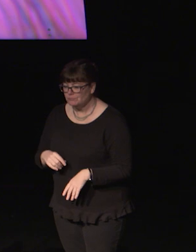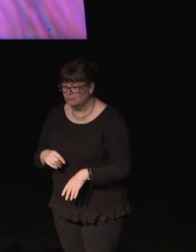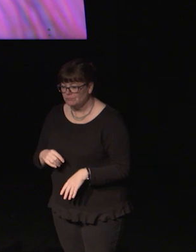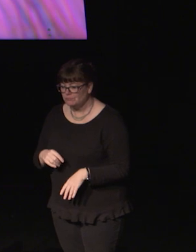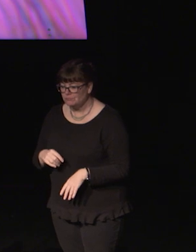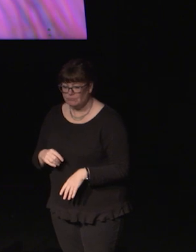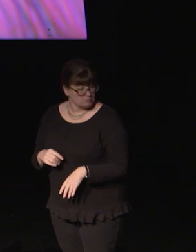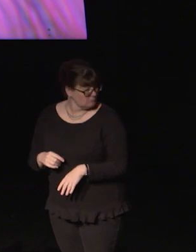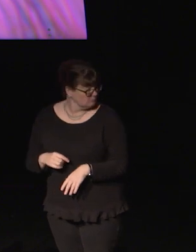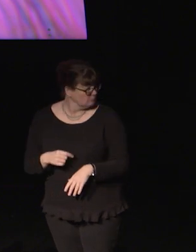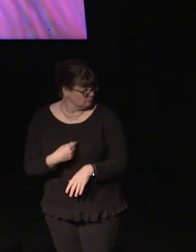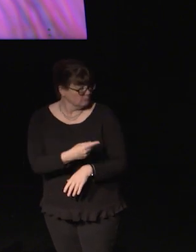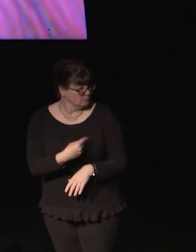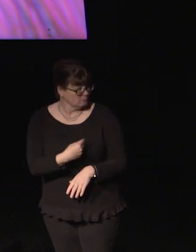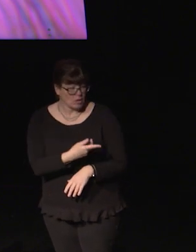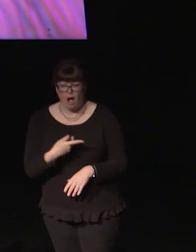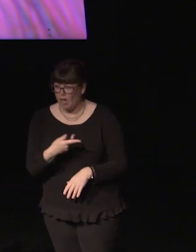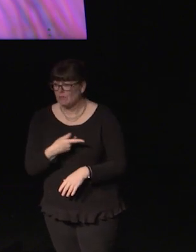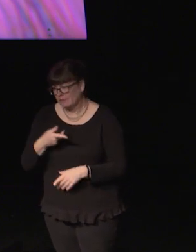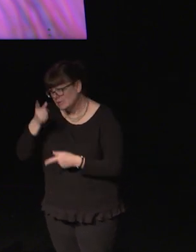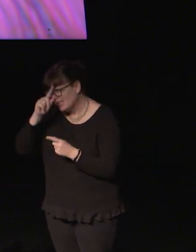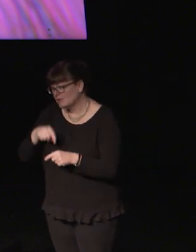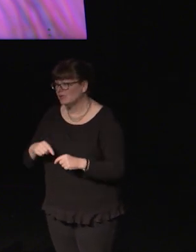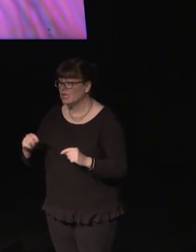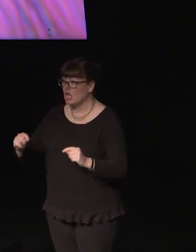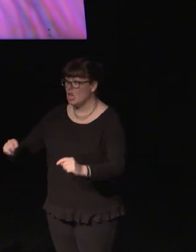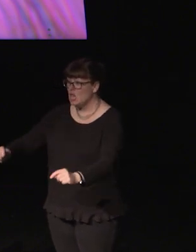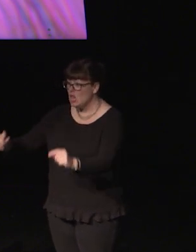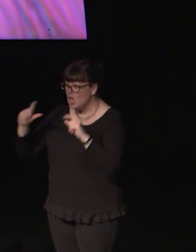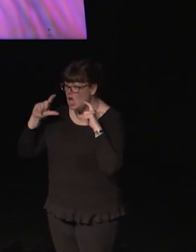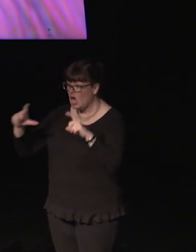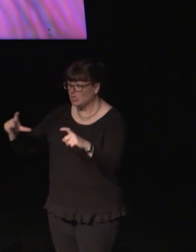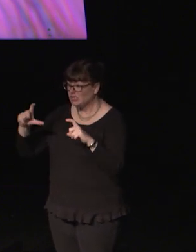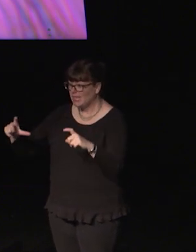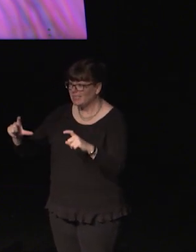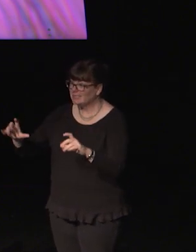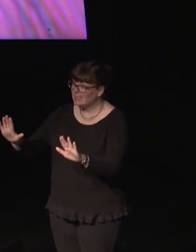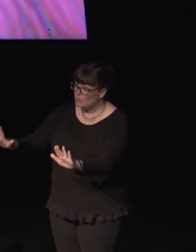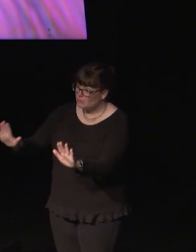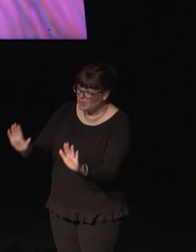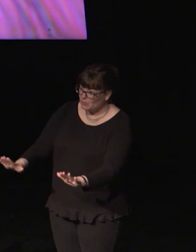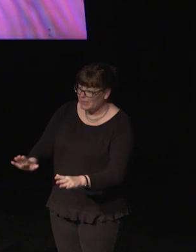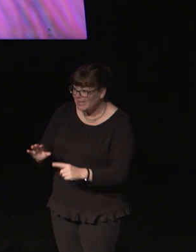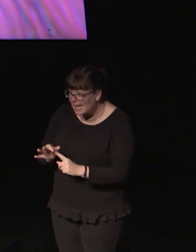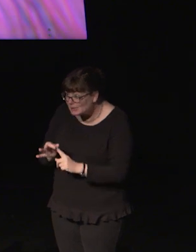I think all three of us can agree, large text would be great. Yes. -Especially in the HUD.